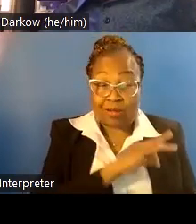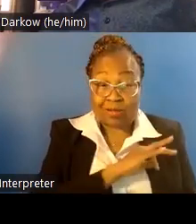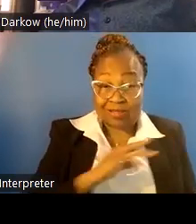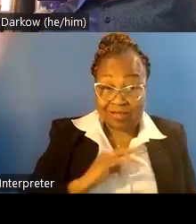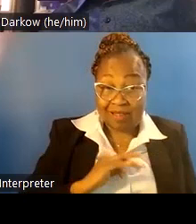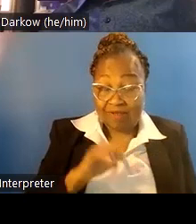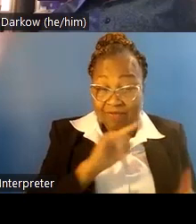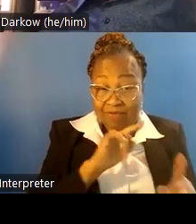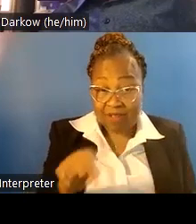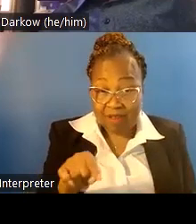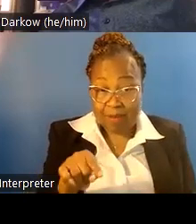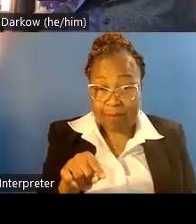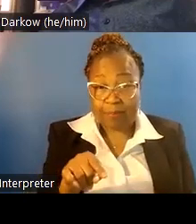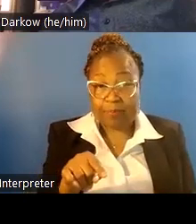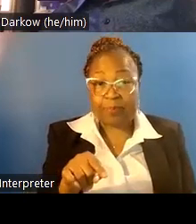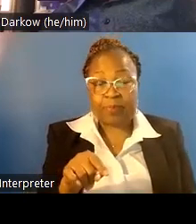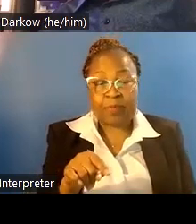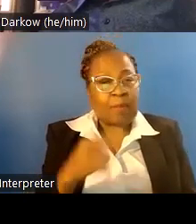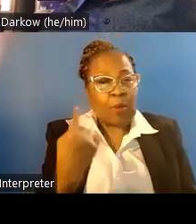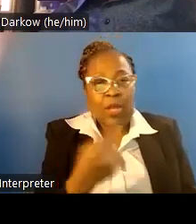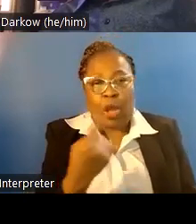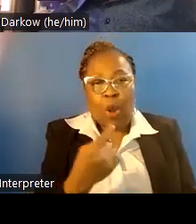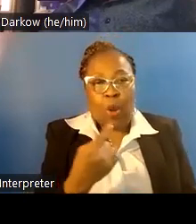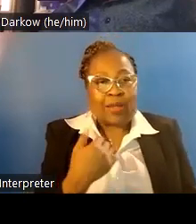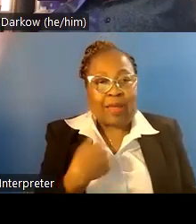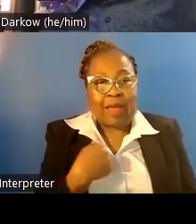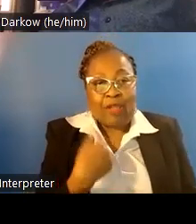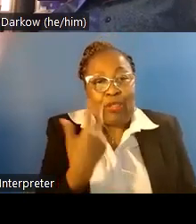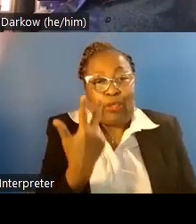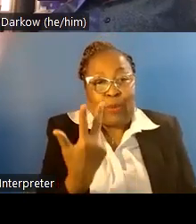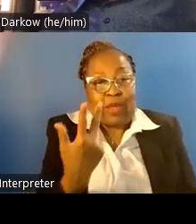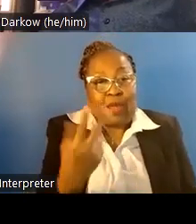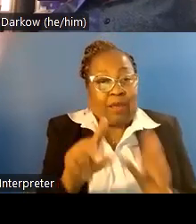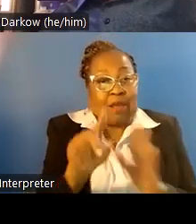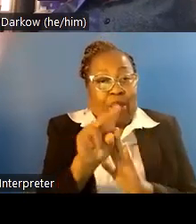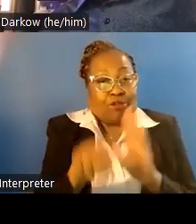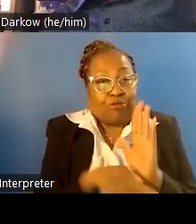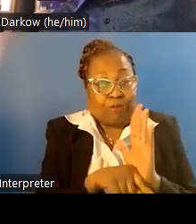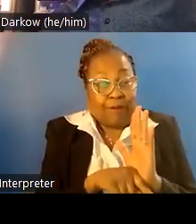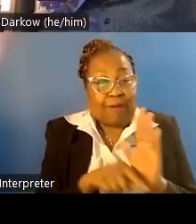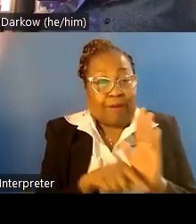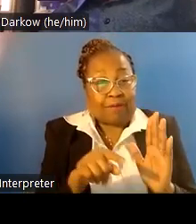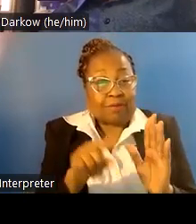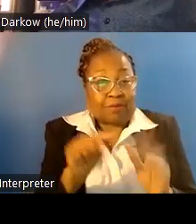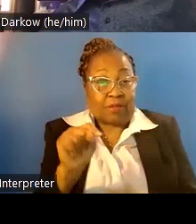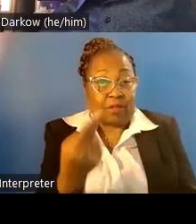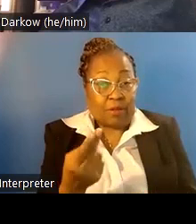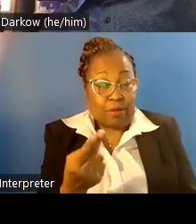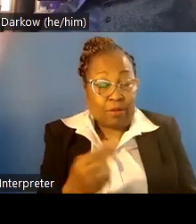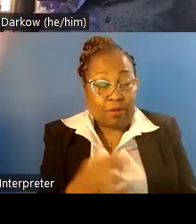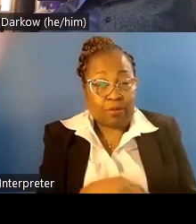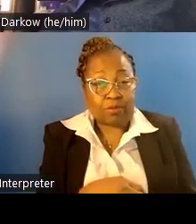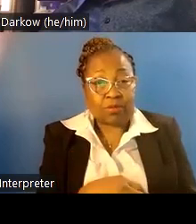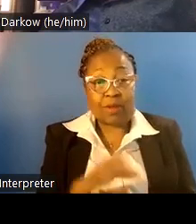whereas we only had three undergraduate students at this town hall. We had eight graduate students.